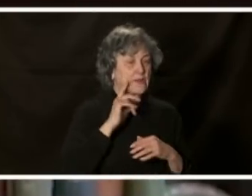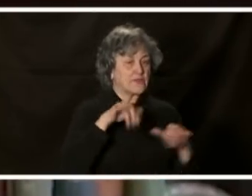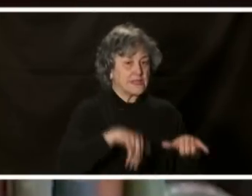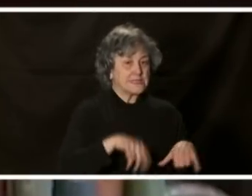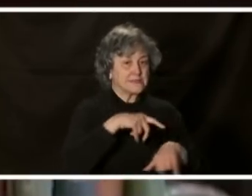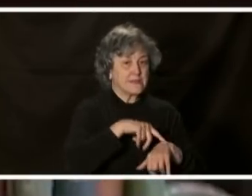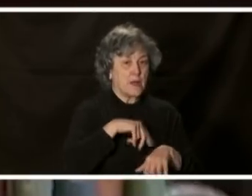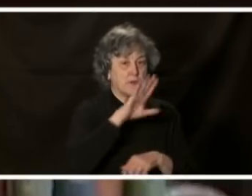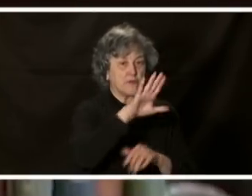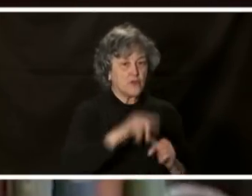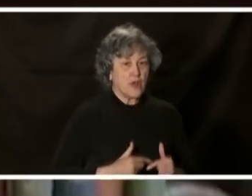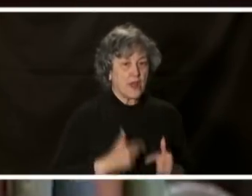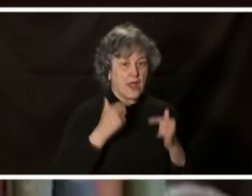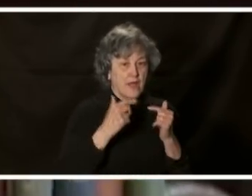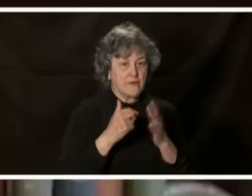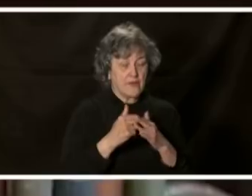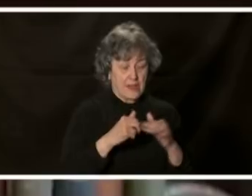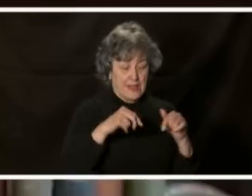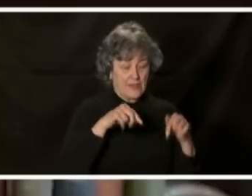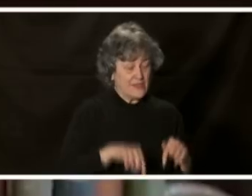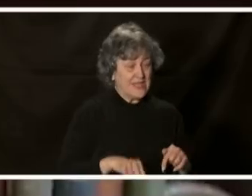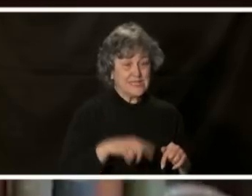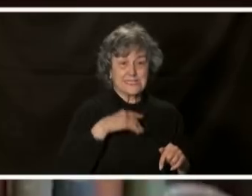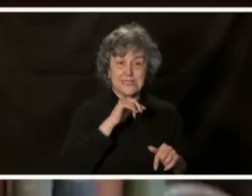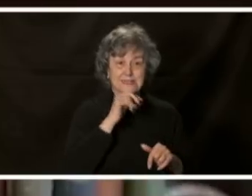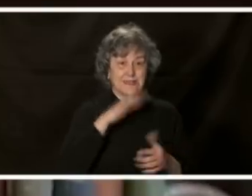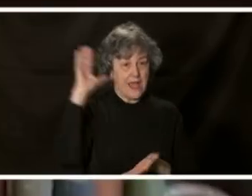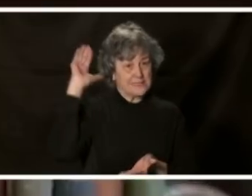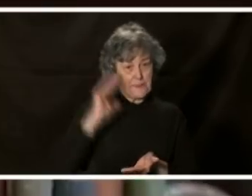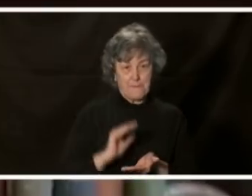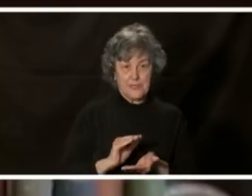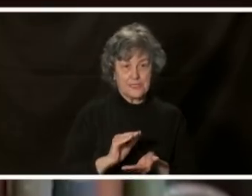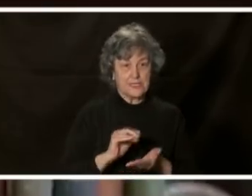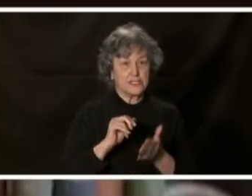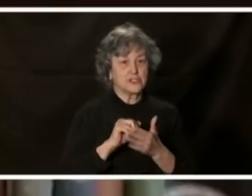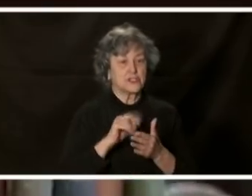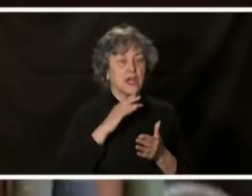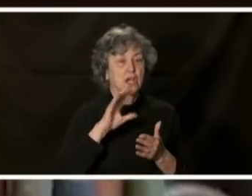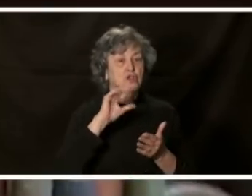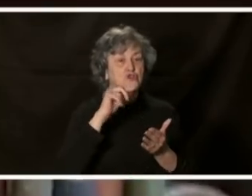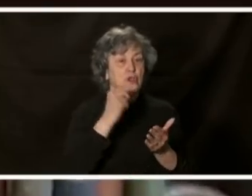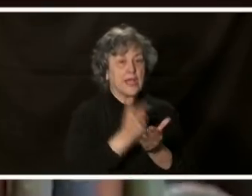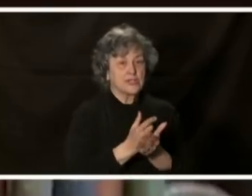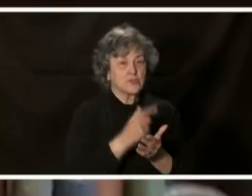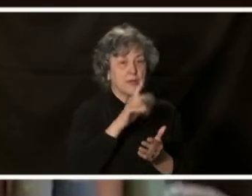THESE CIRCUMSTANCES DO NOT DIMINISH THE GRAVITY OF RECEIVING YOUR DEGREE.